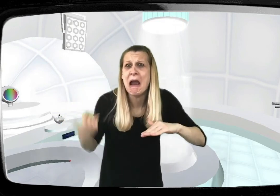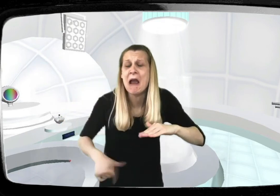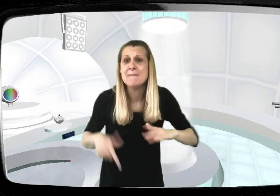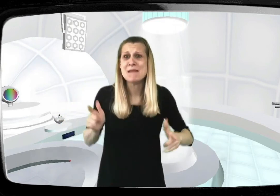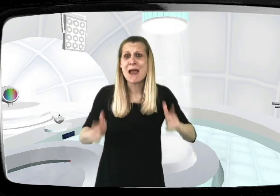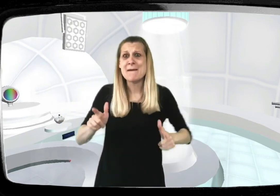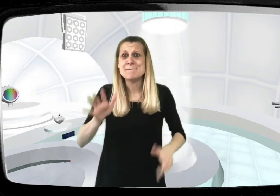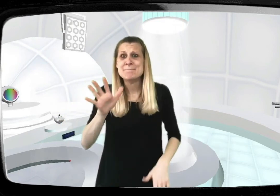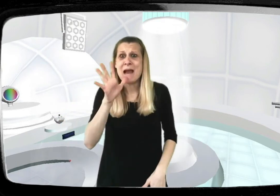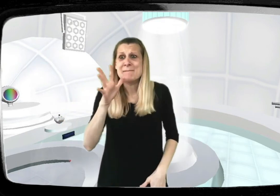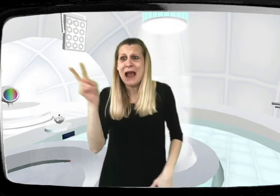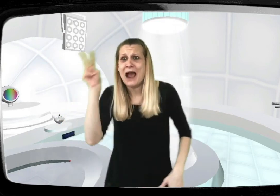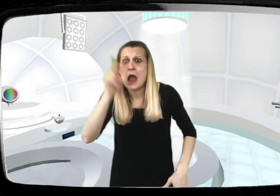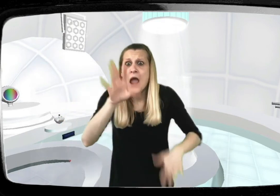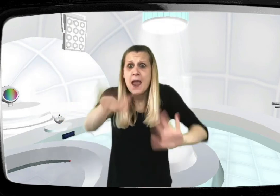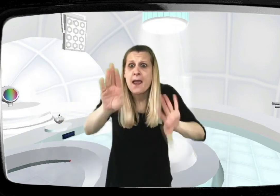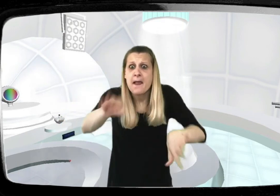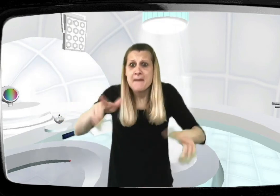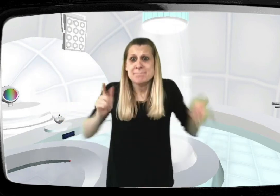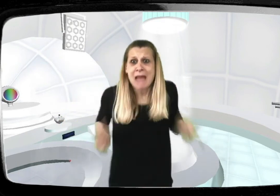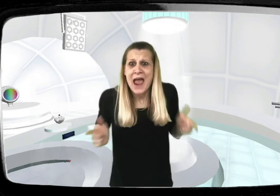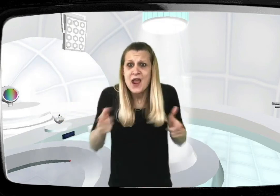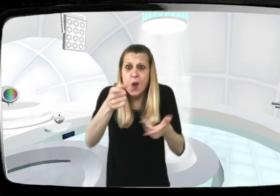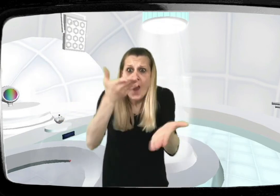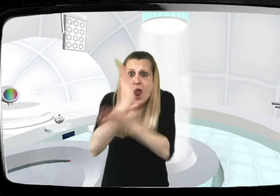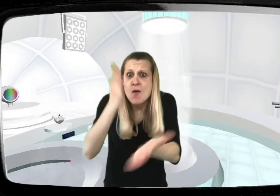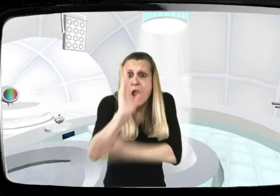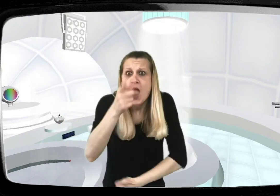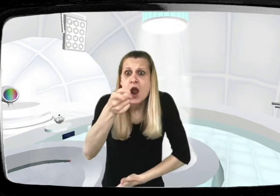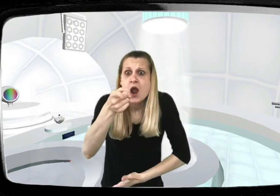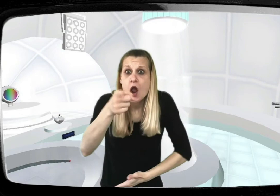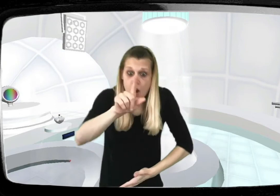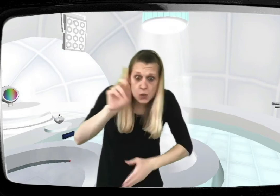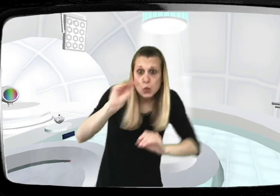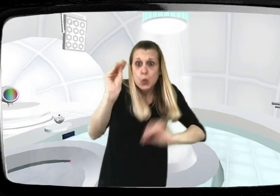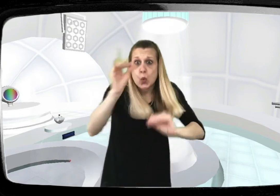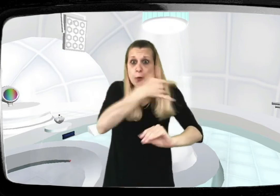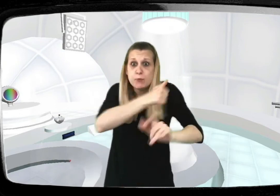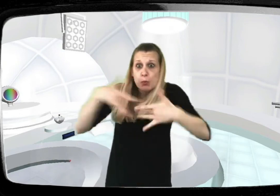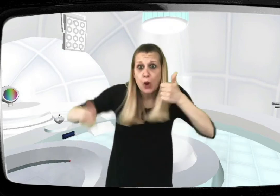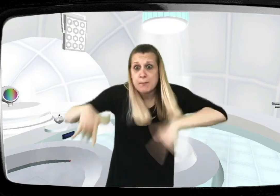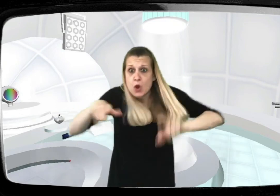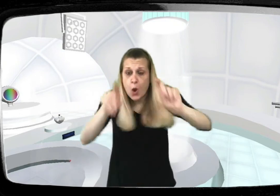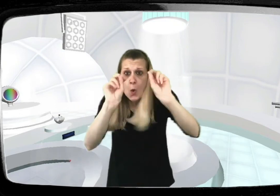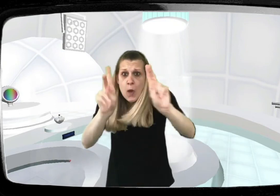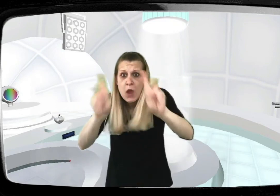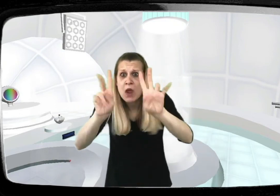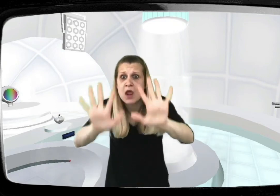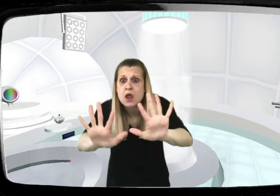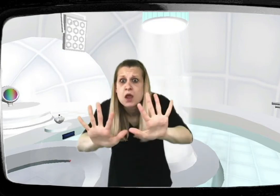"Mike," cried Mrs. Teavee, "are you all right? Are there any bits of you missing?"